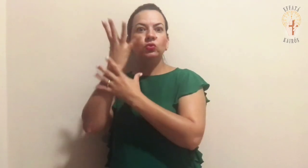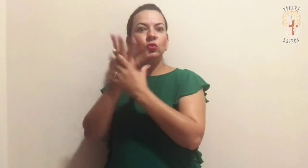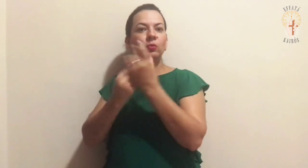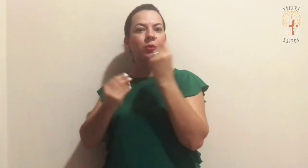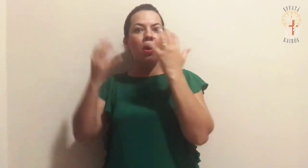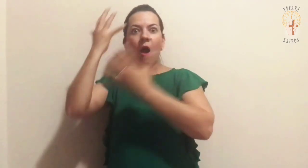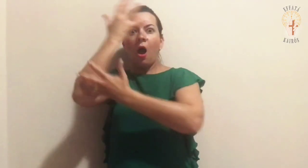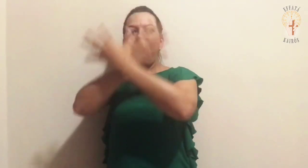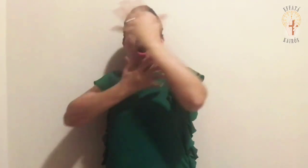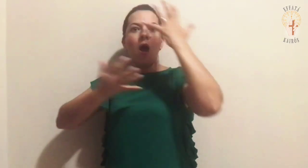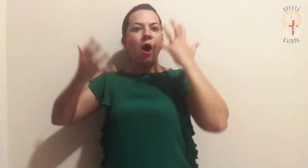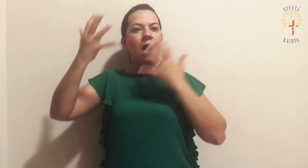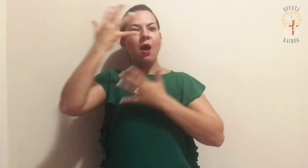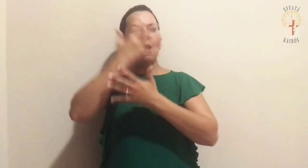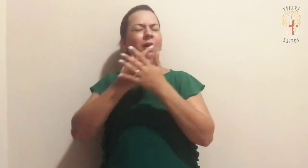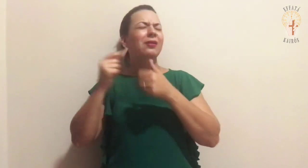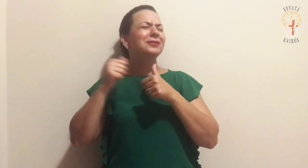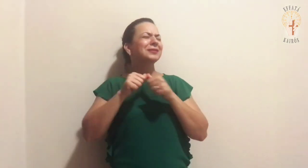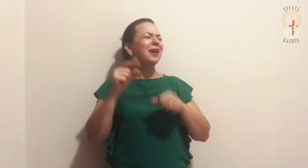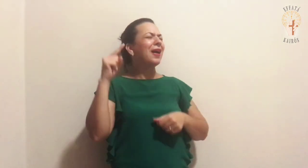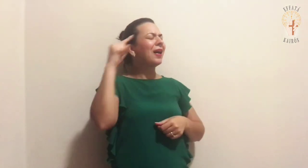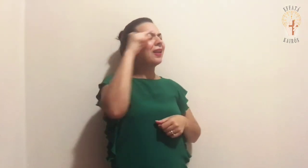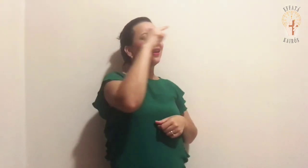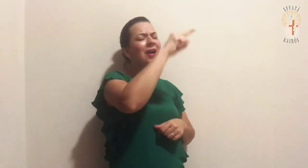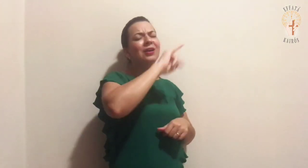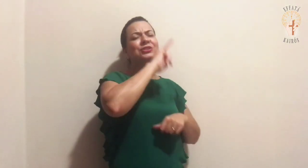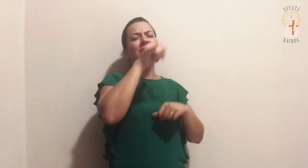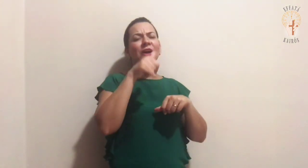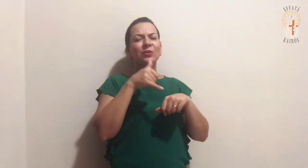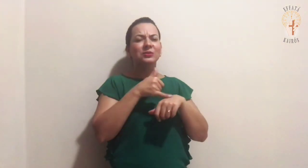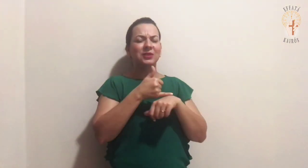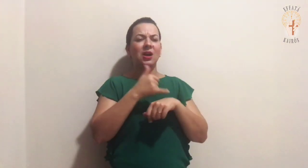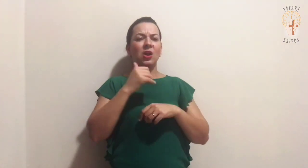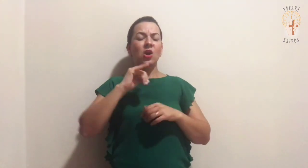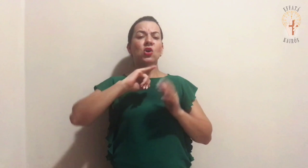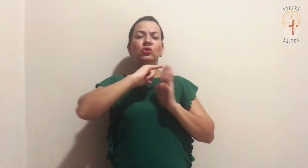the disappearance of the baby Jesus who stayed in Jerusalem.